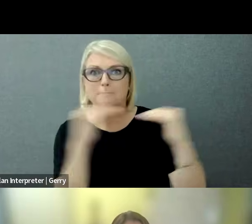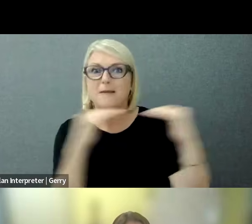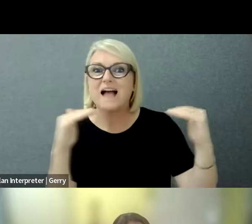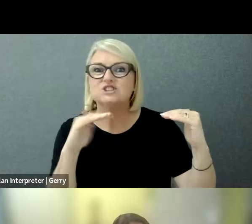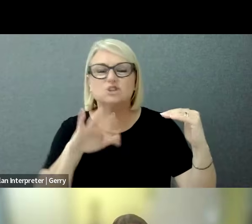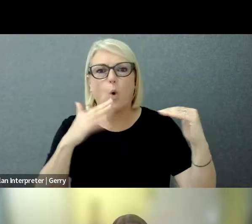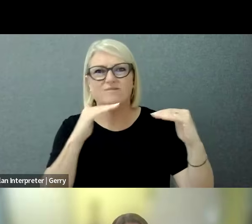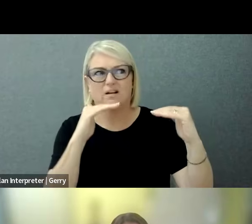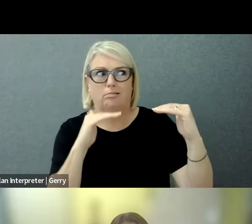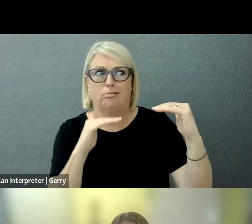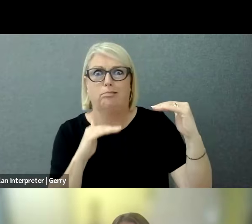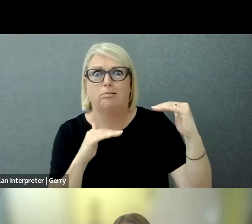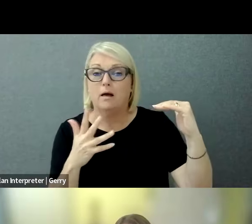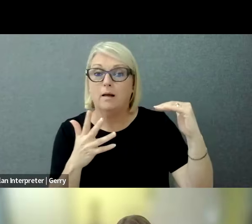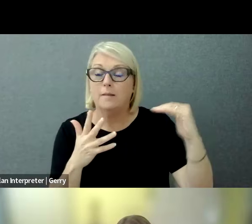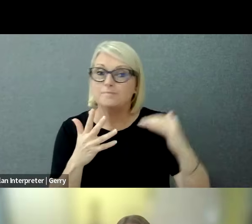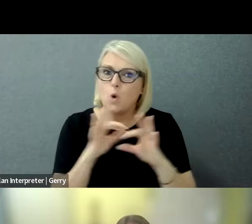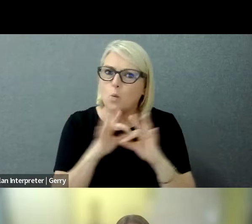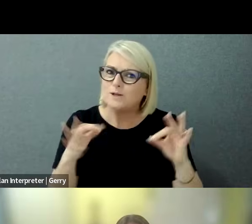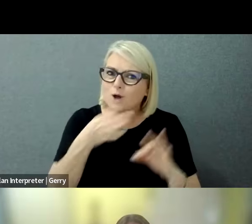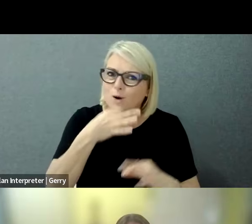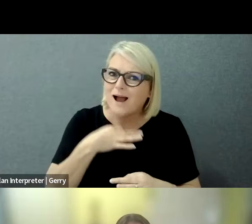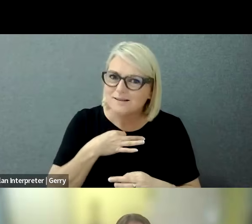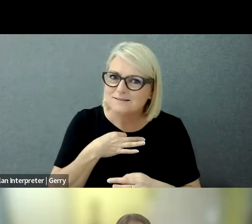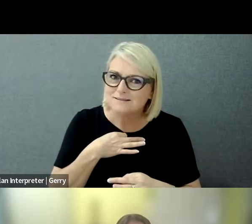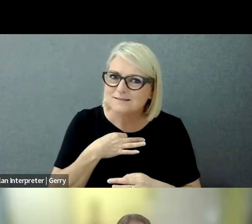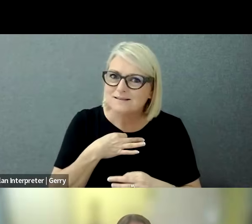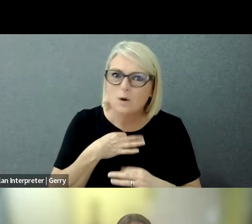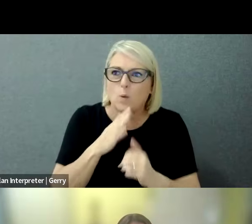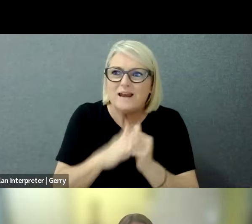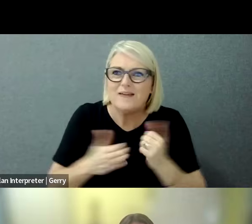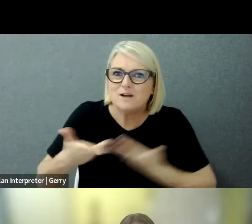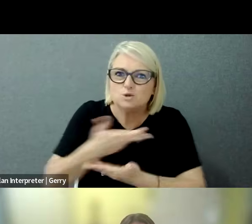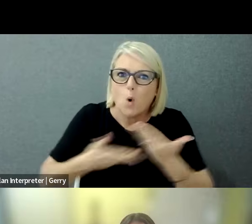important questions we often don't ask ourselves. So to me this feels like this important moment.